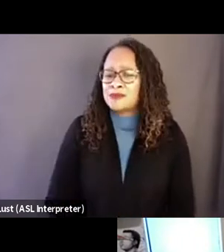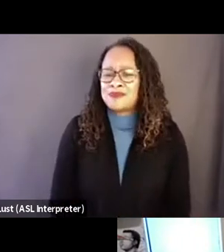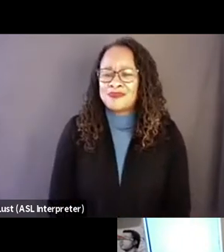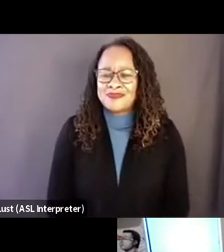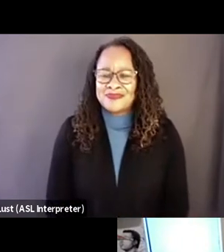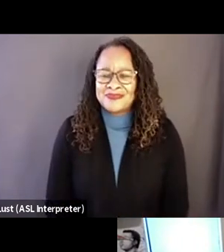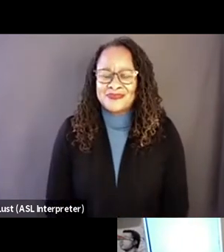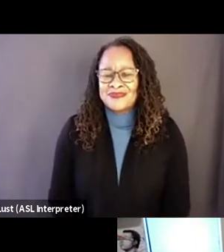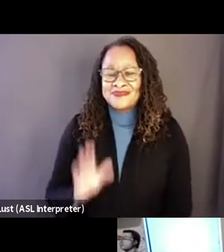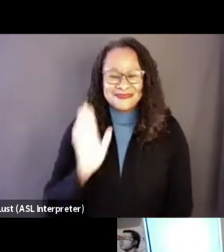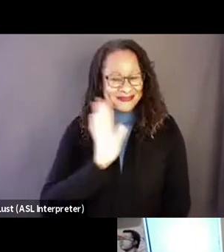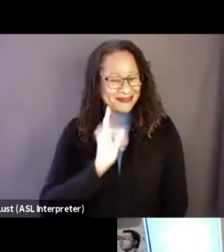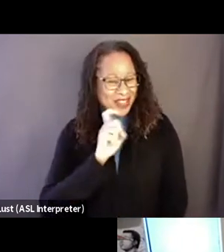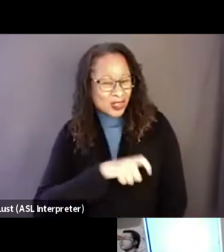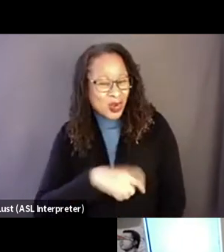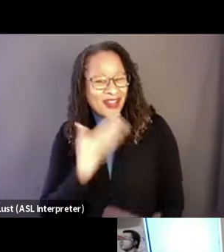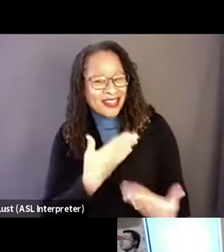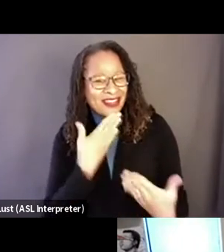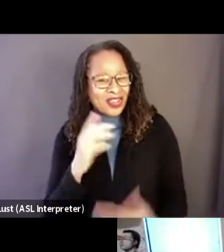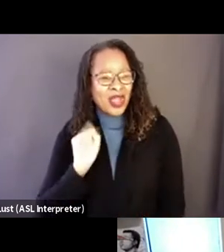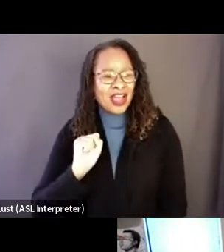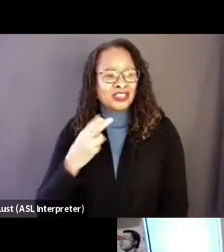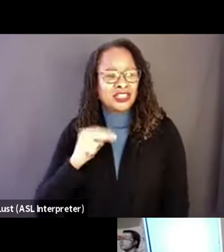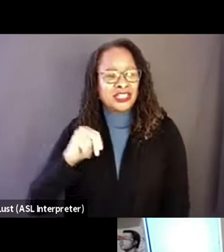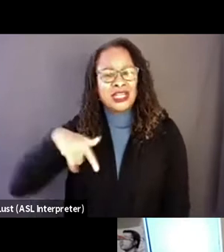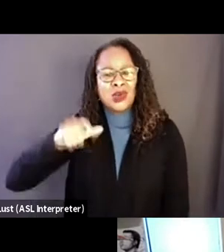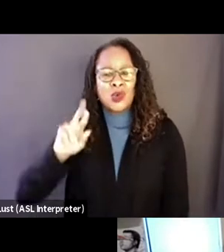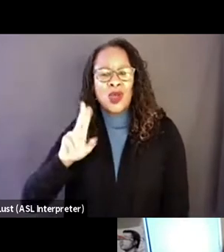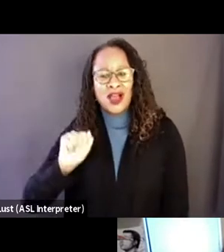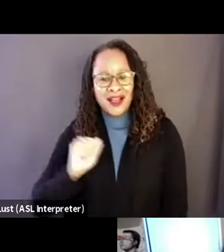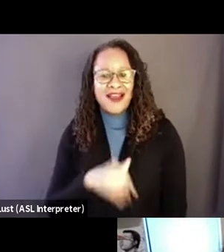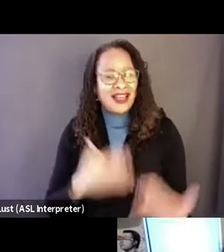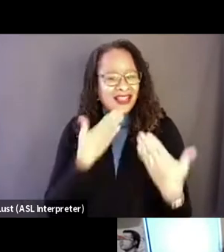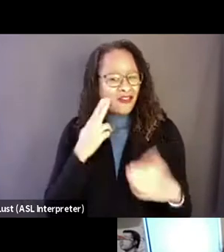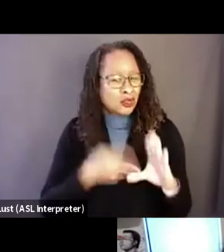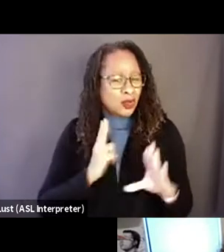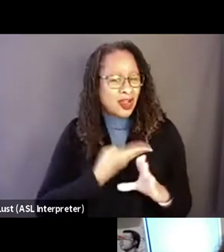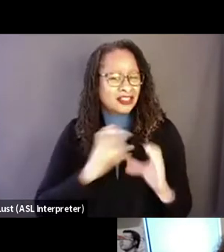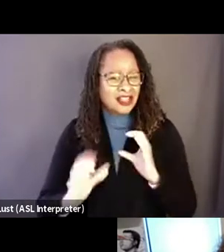Thank you Shaniqua for joining us in conversation, and hello to everyone who is watching.